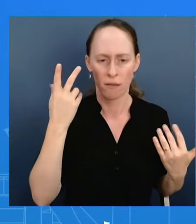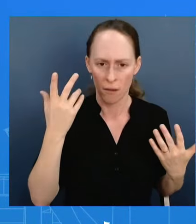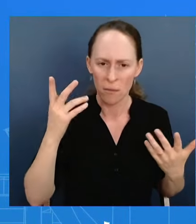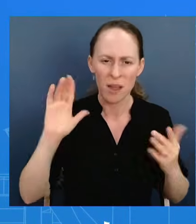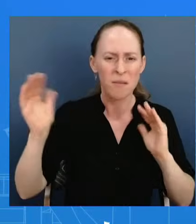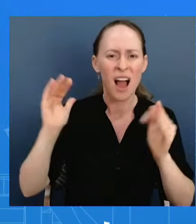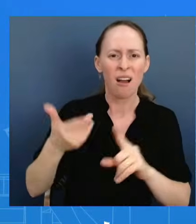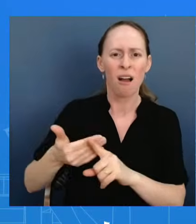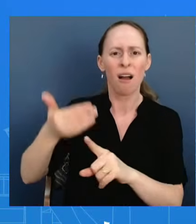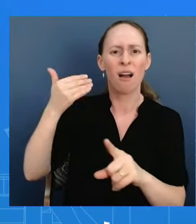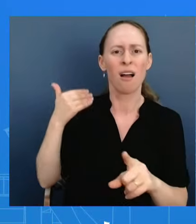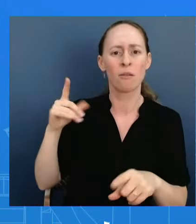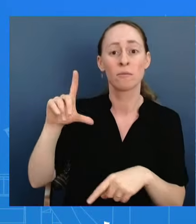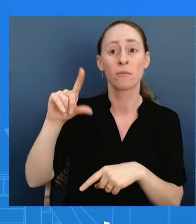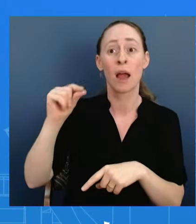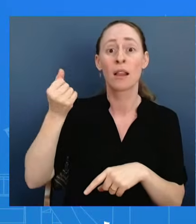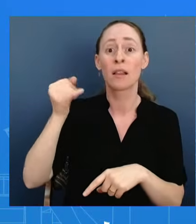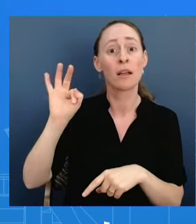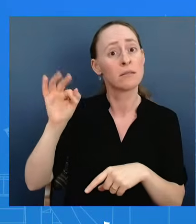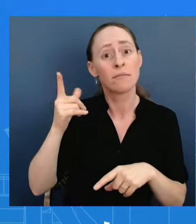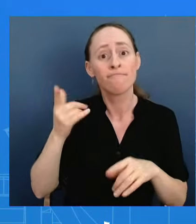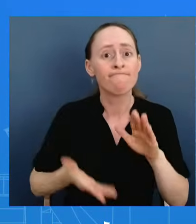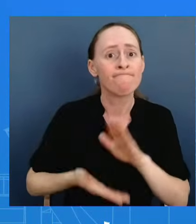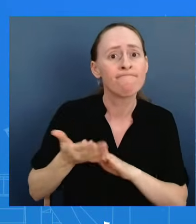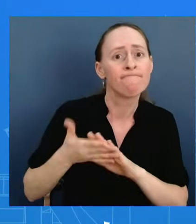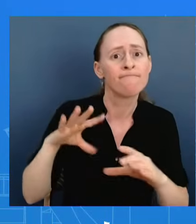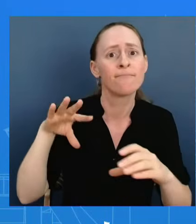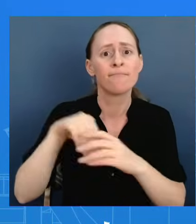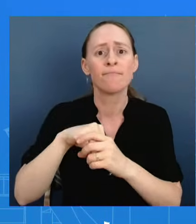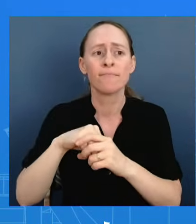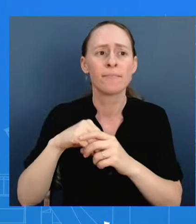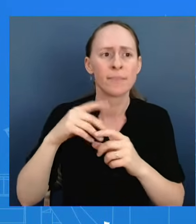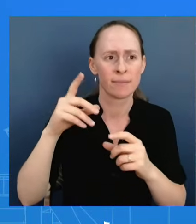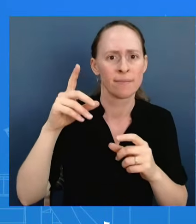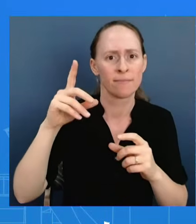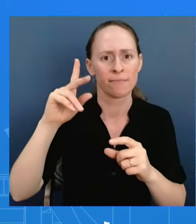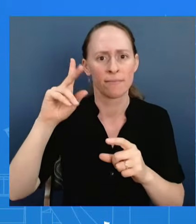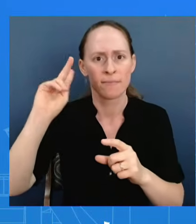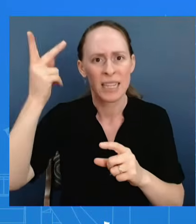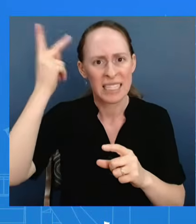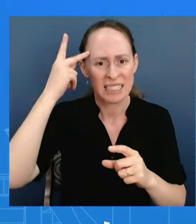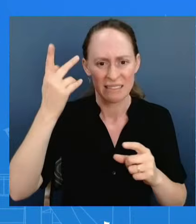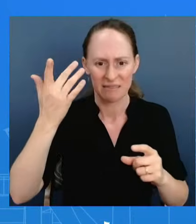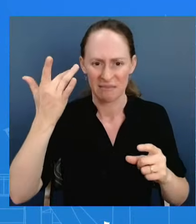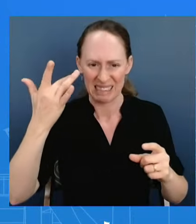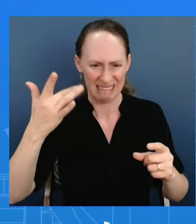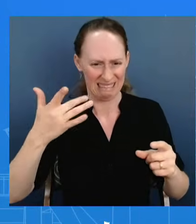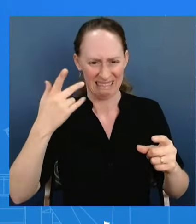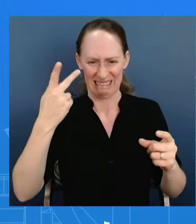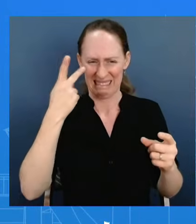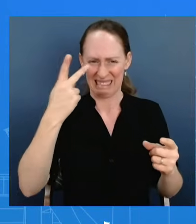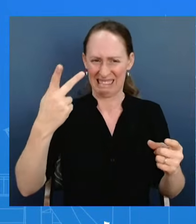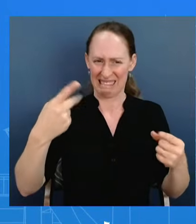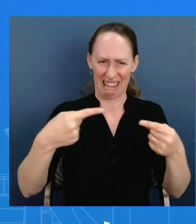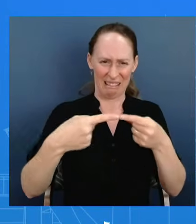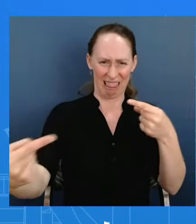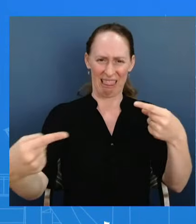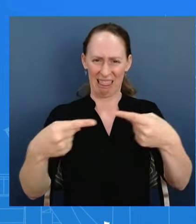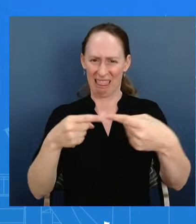so I think it’s a fair question for all of us to ask you if you can help us understand -- Ms. Jean-Pierre: Here’s the thing -- The Press: -- his shift in thinking that -- Ms. Jean-Pierre: I -- no, I’m sorry. Go ahead. No, I’m sorry. The Press: Okay.